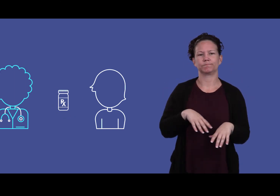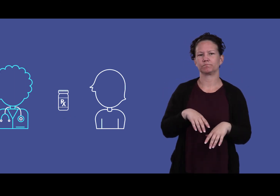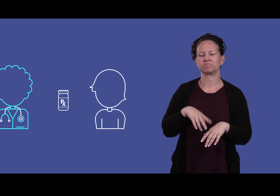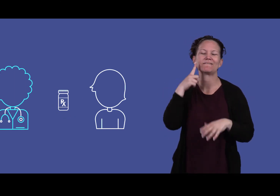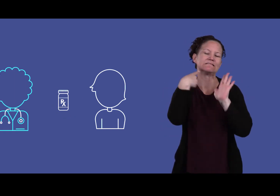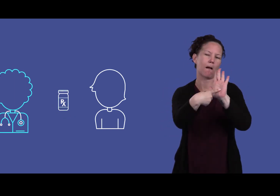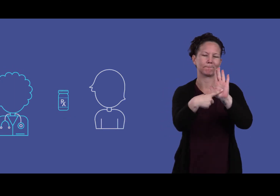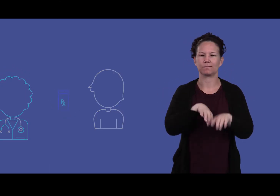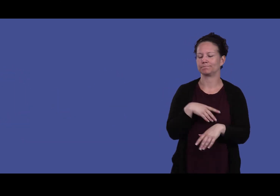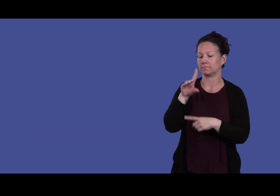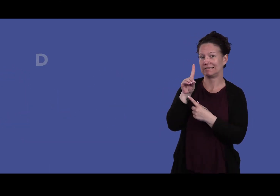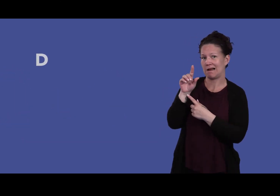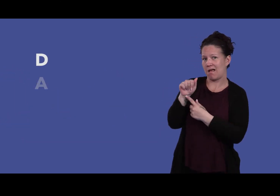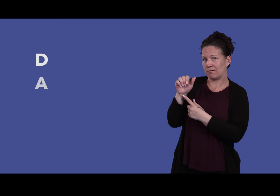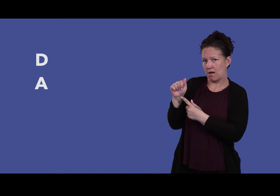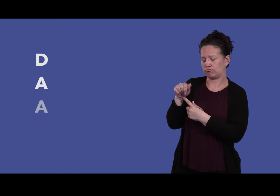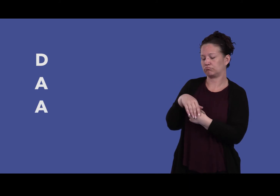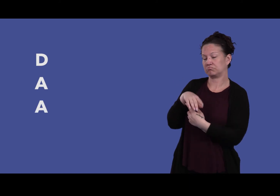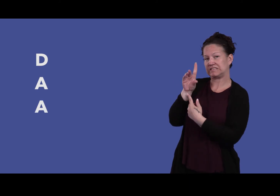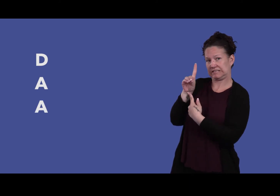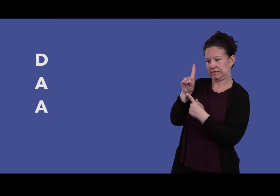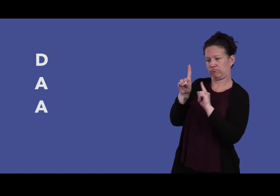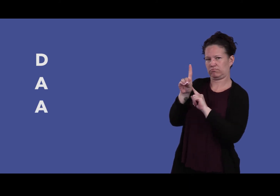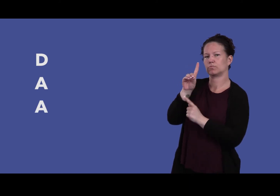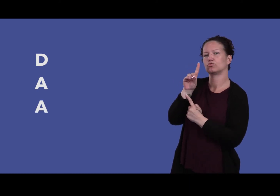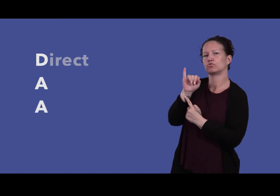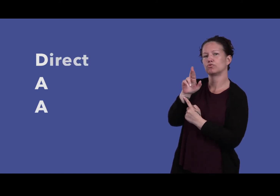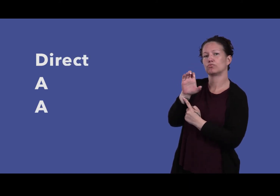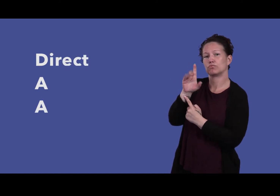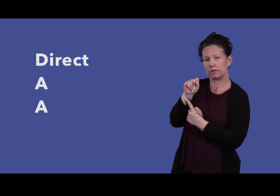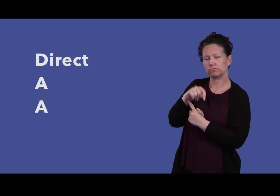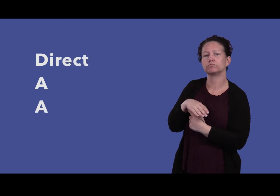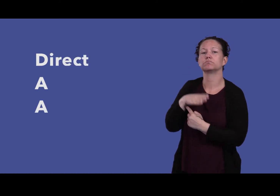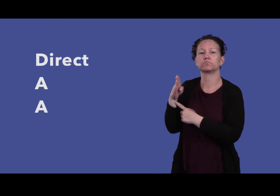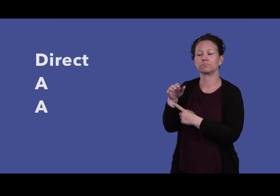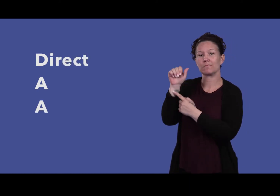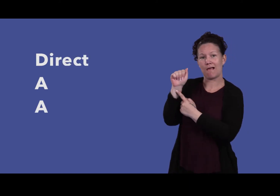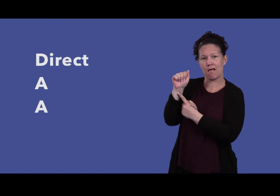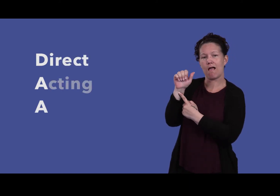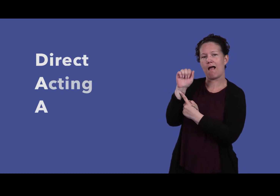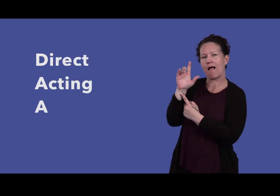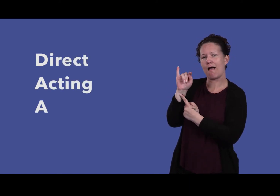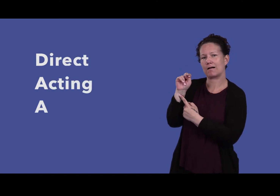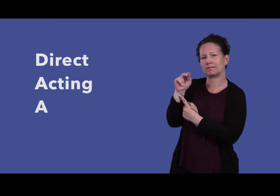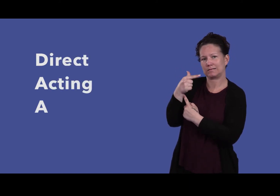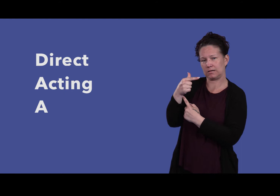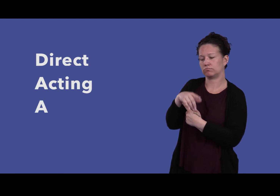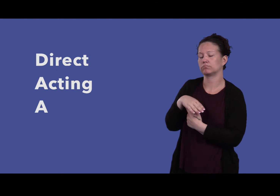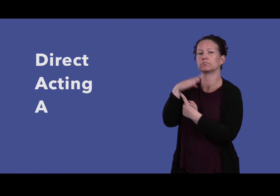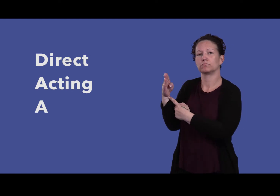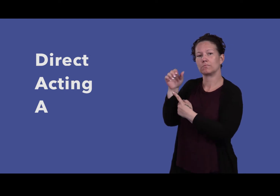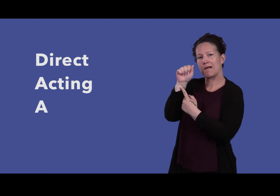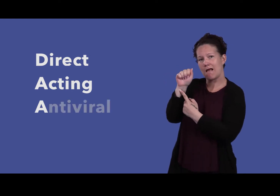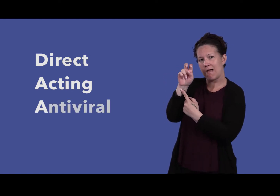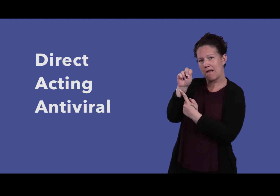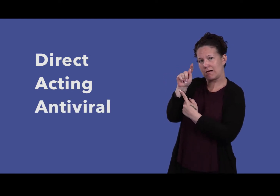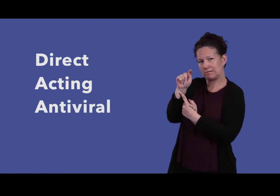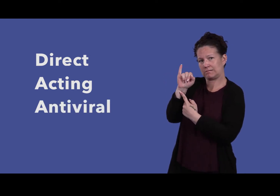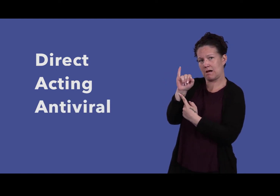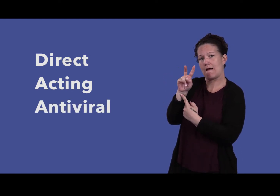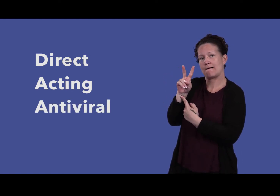We have several medications, called direct acting antivirals or DAAs.